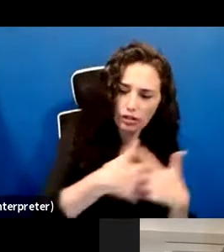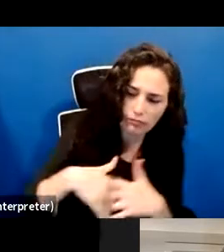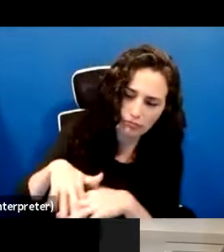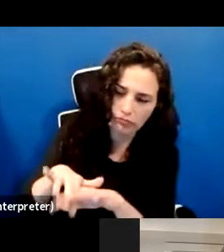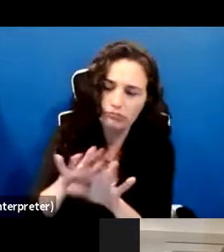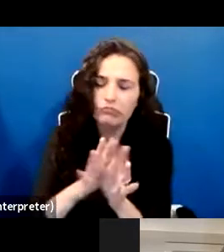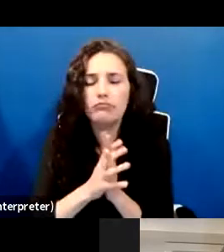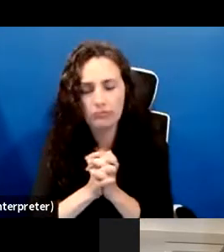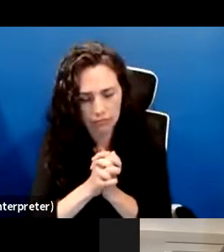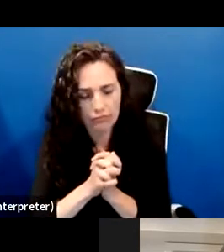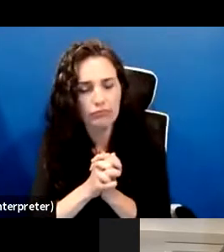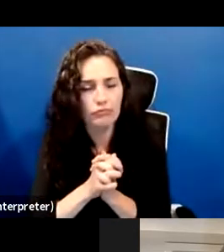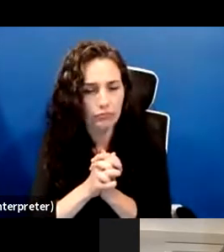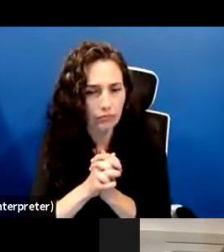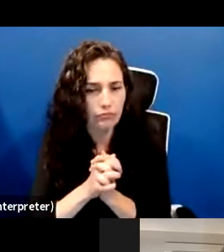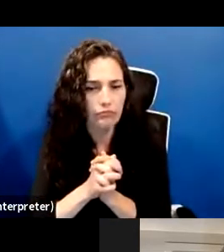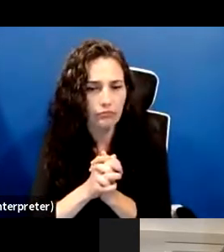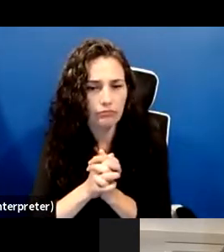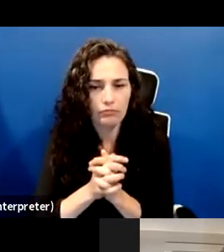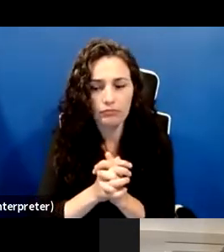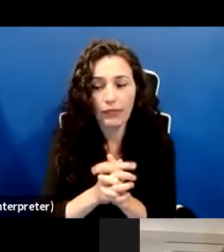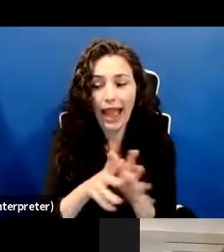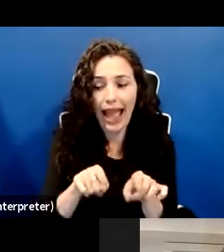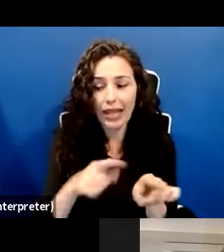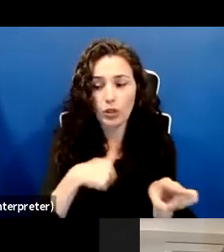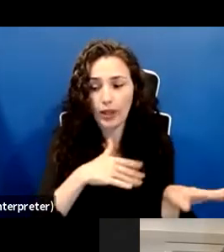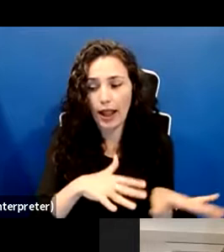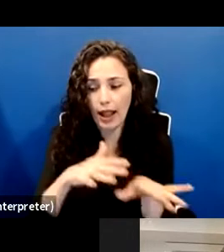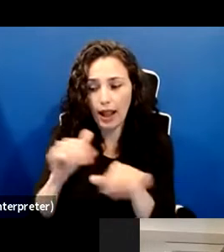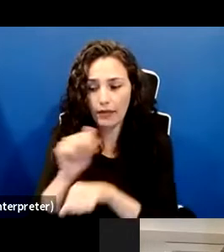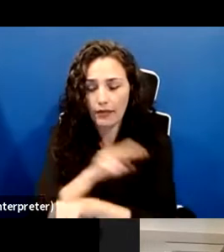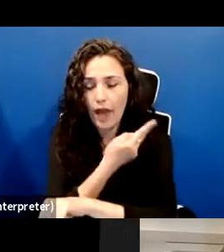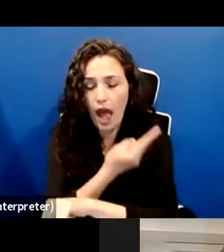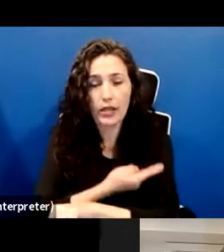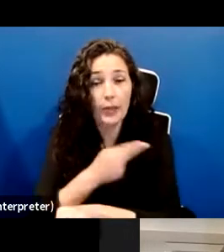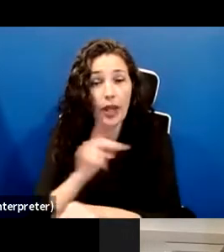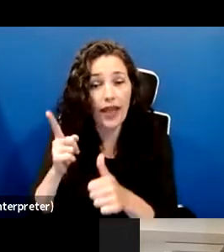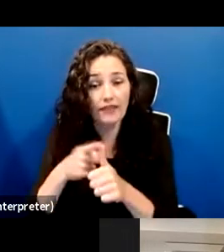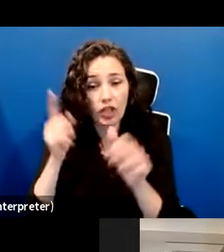as we were departing the hospital. And even in the first scene, when they go out,